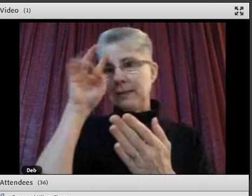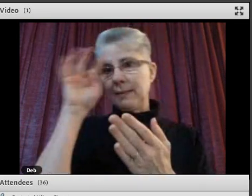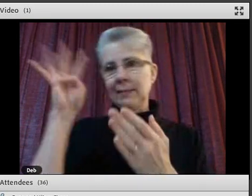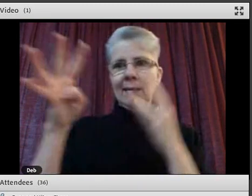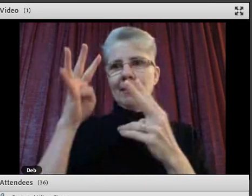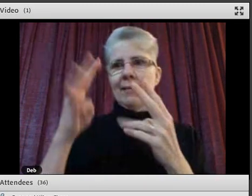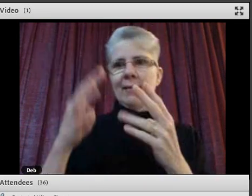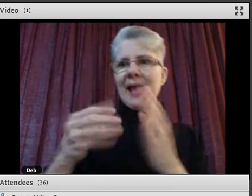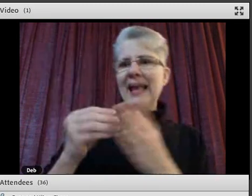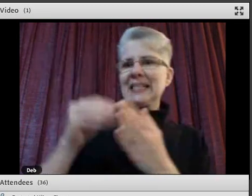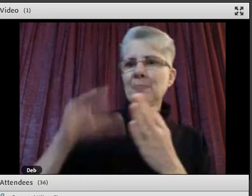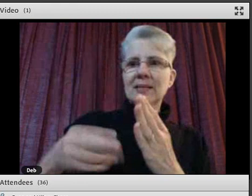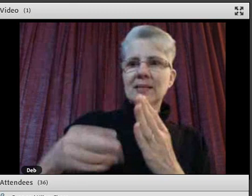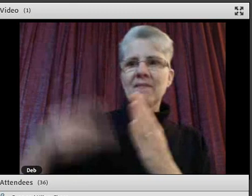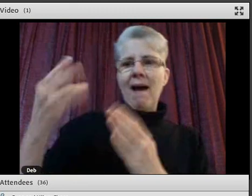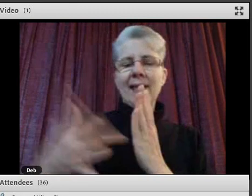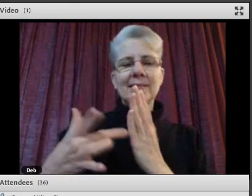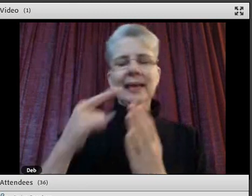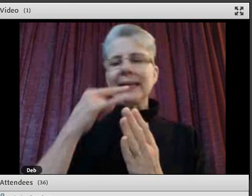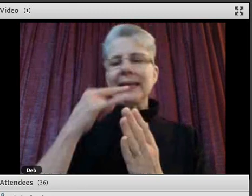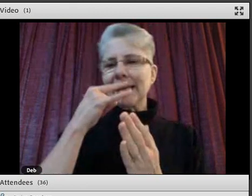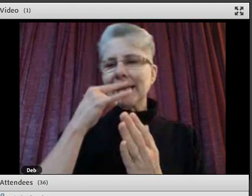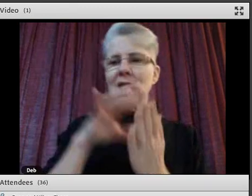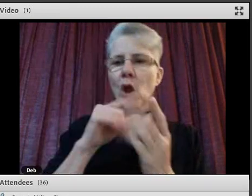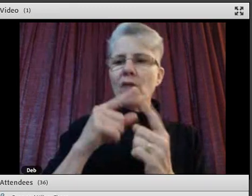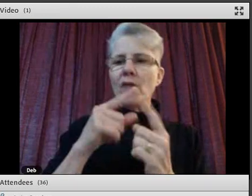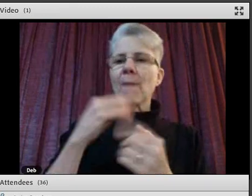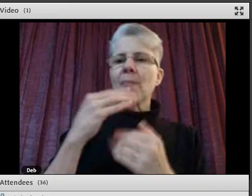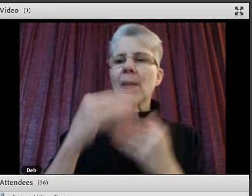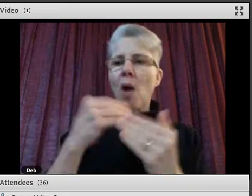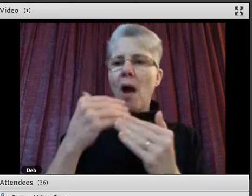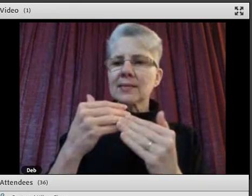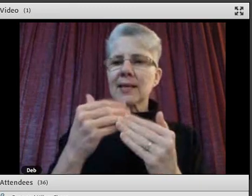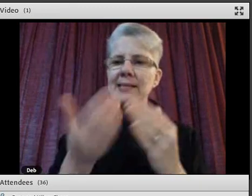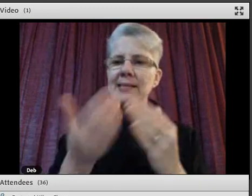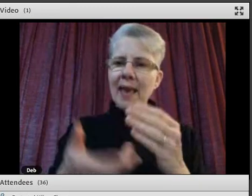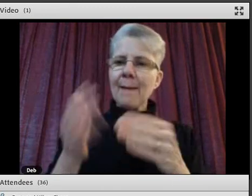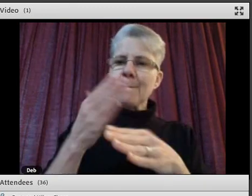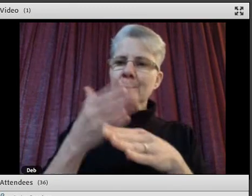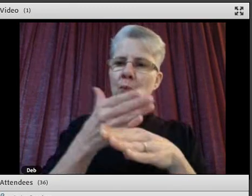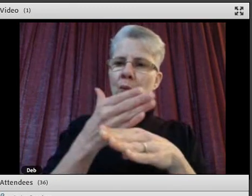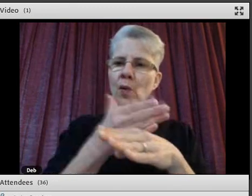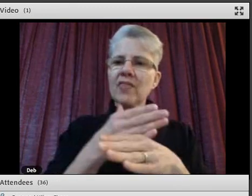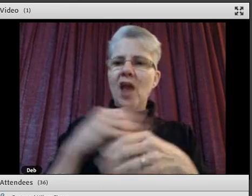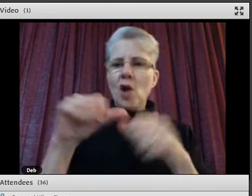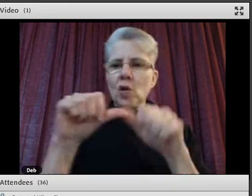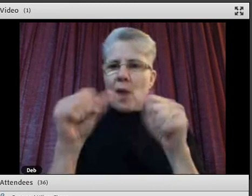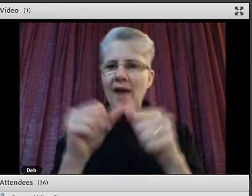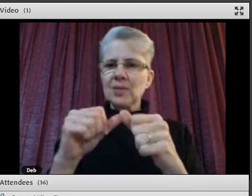don't need to be crazy high-tech and expensive. Kids learn from the process. They build their craftsmanship.